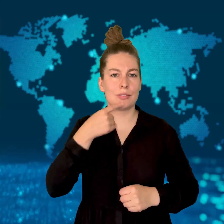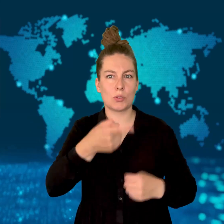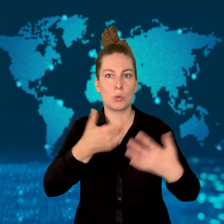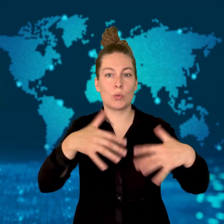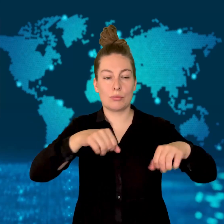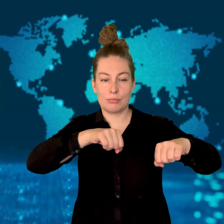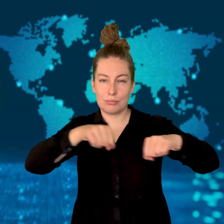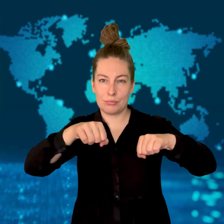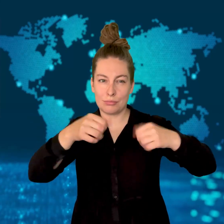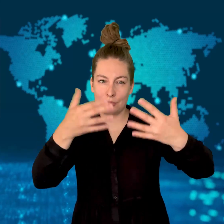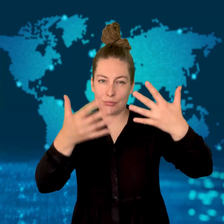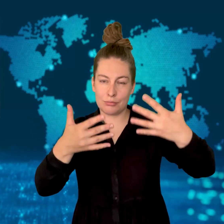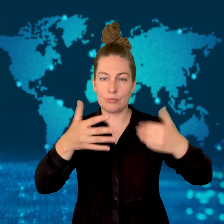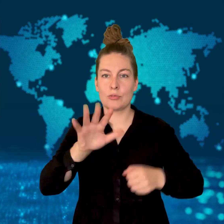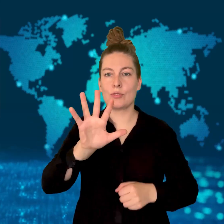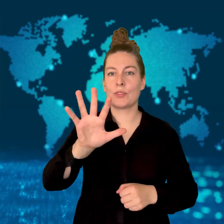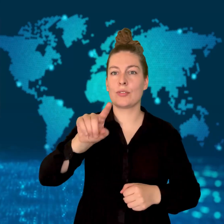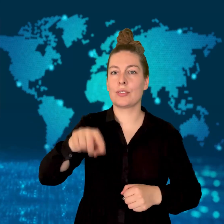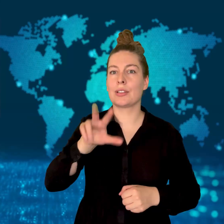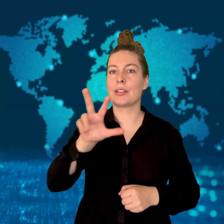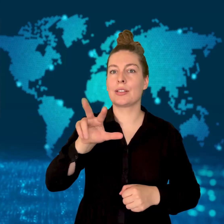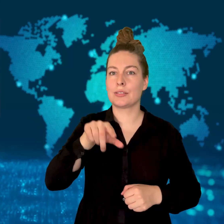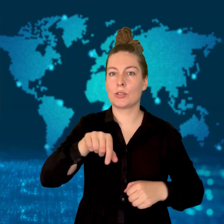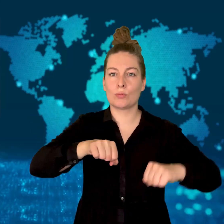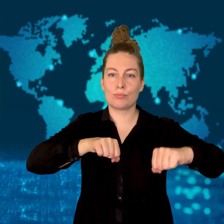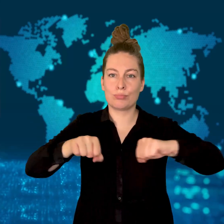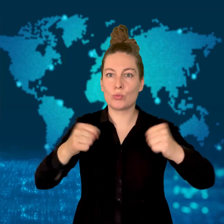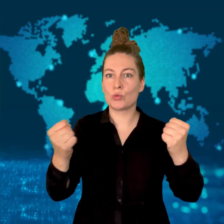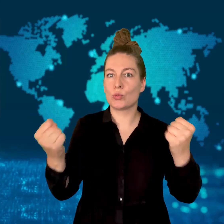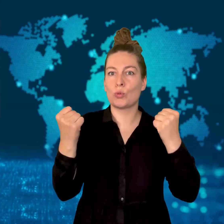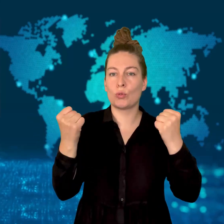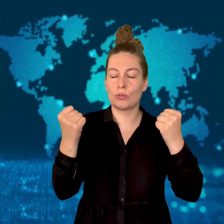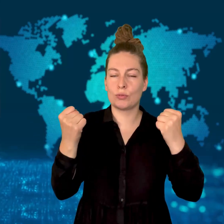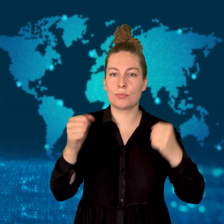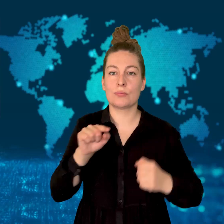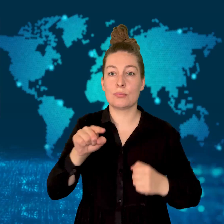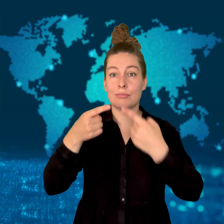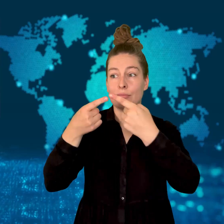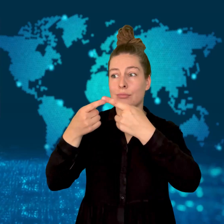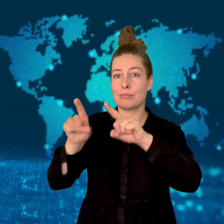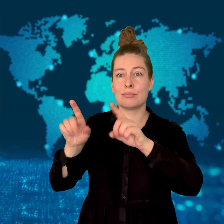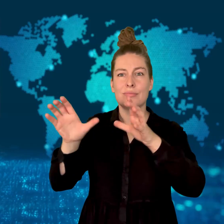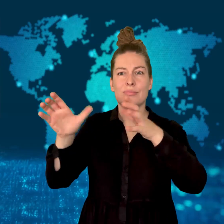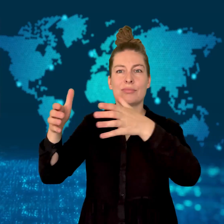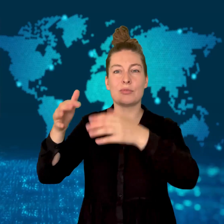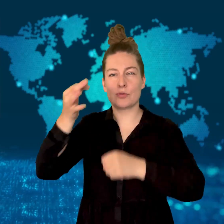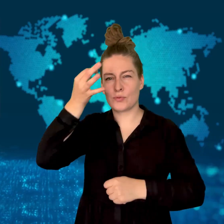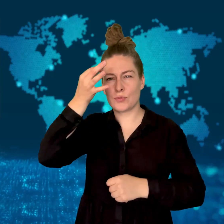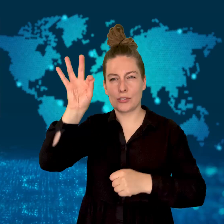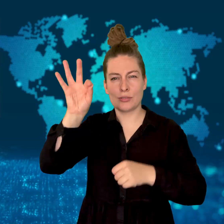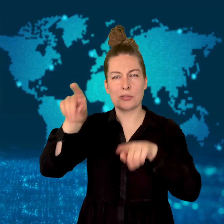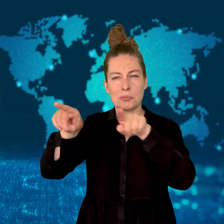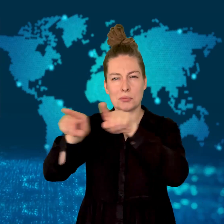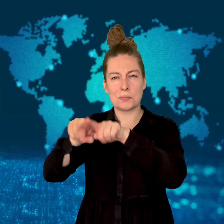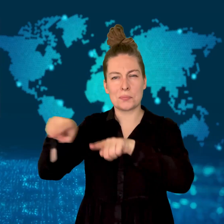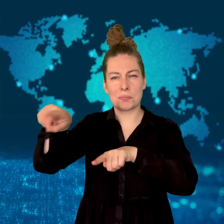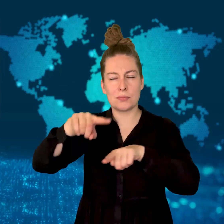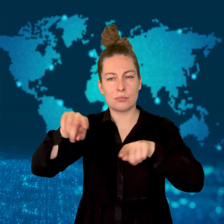measured the quake at 5.3.